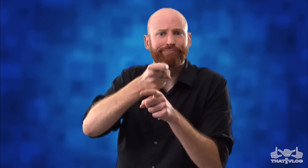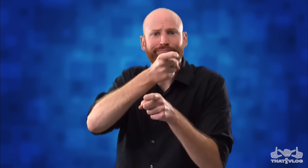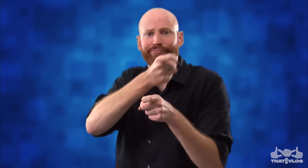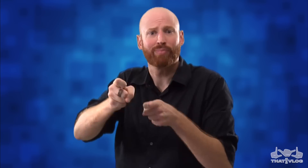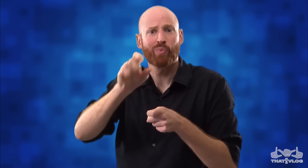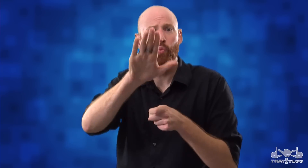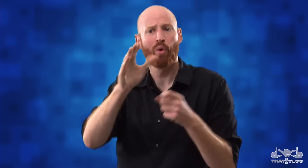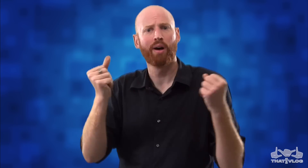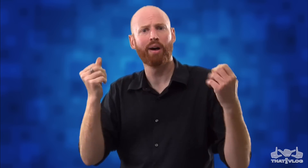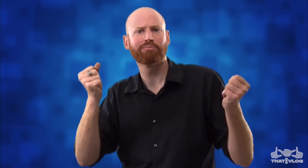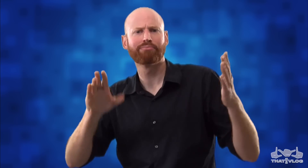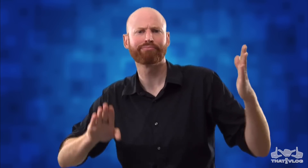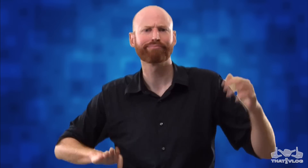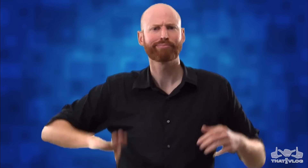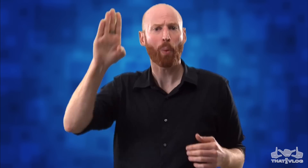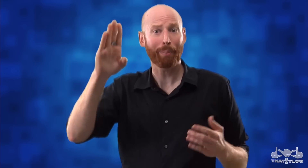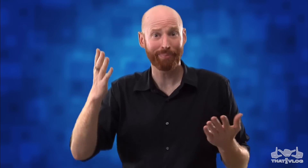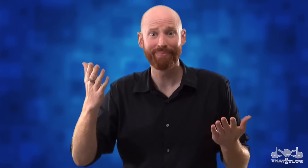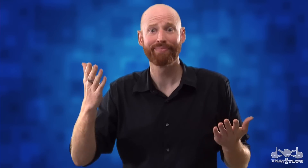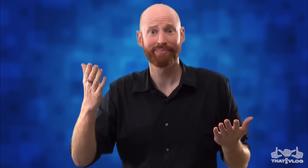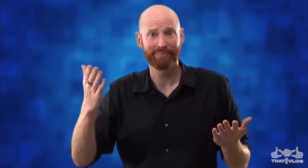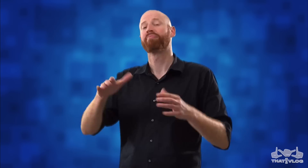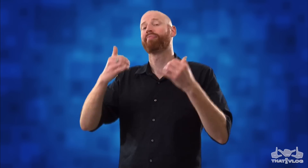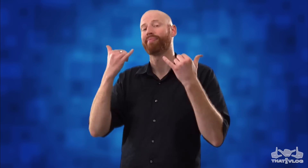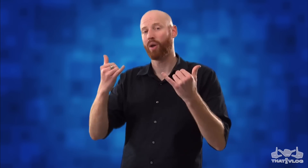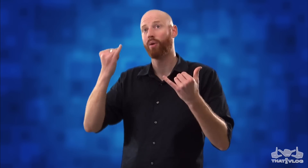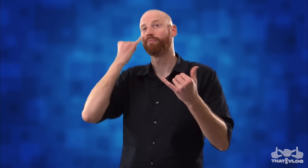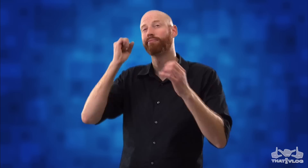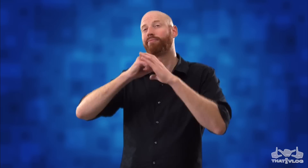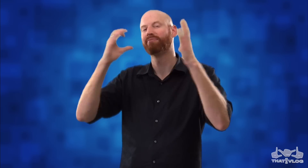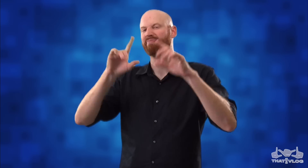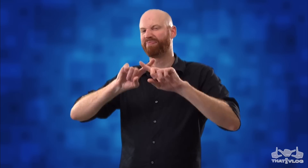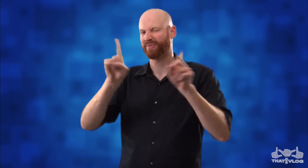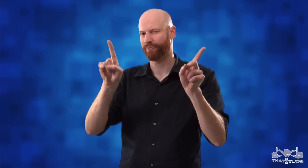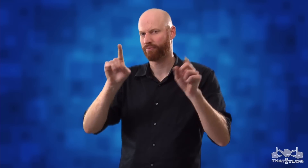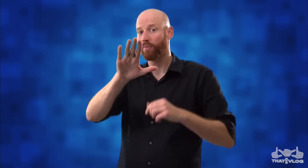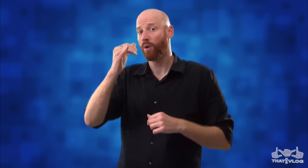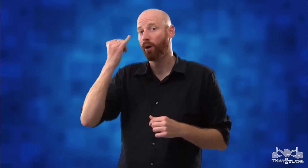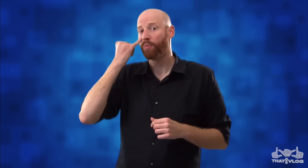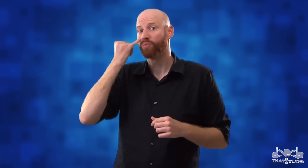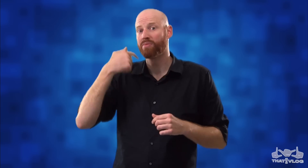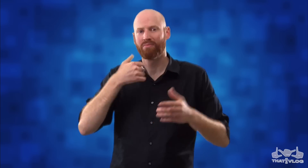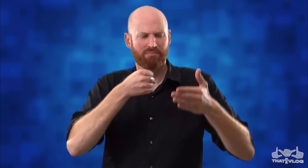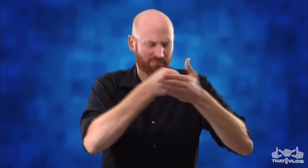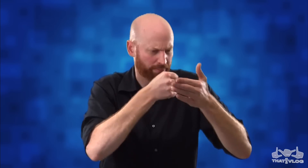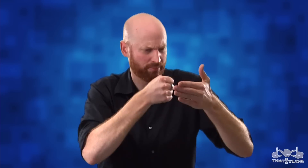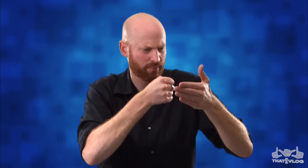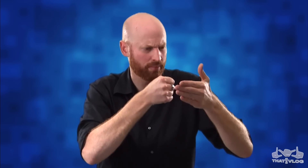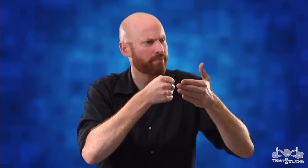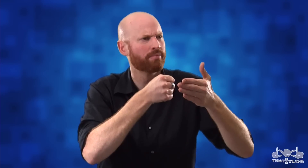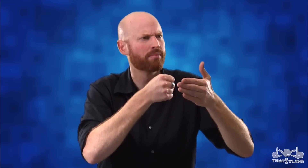impacting your own development. Now, suppose we had a different situation; suppose you feel